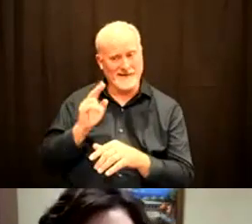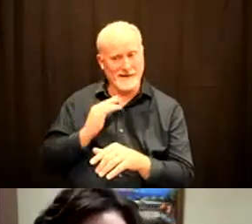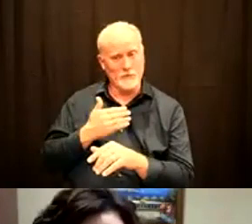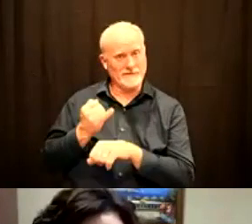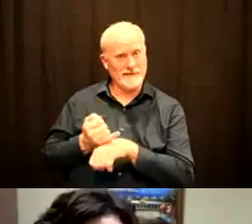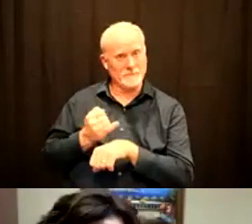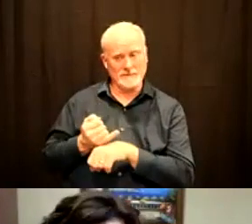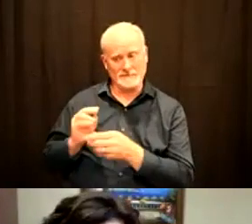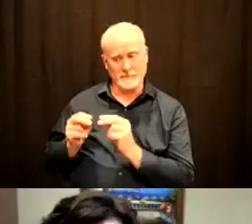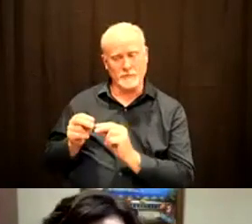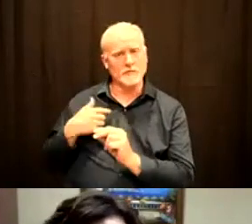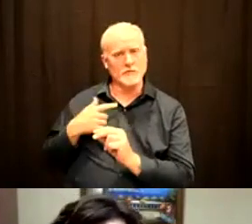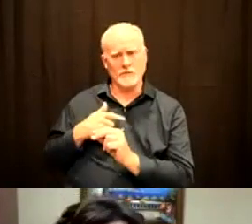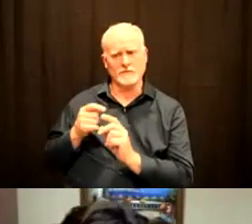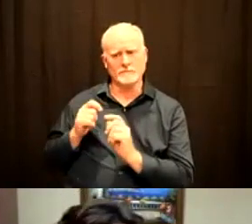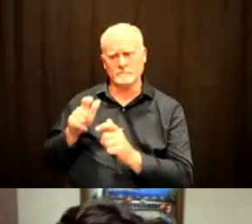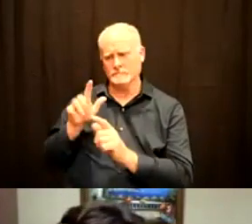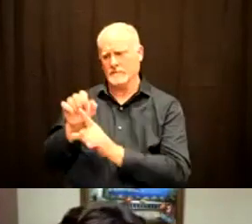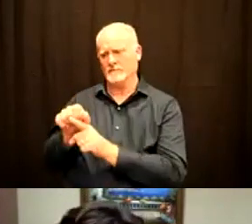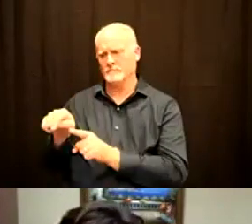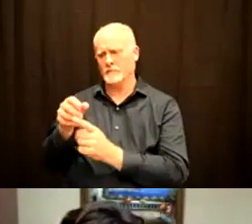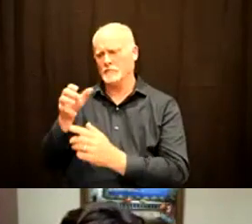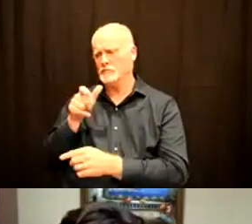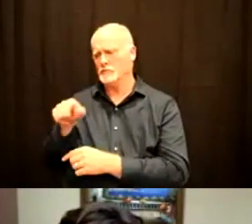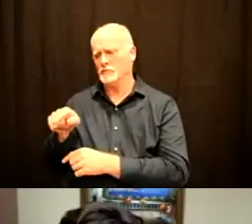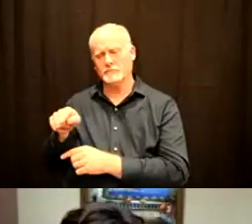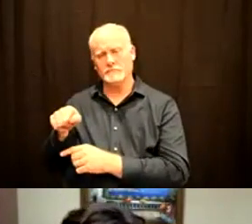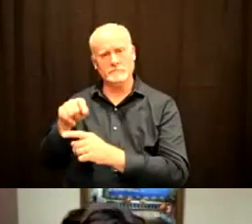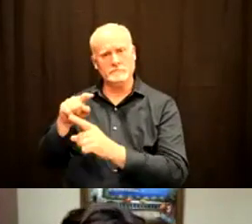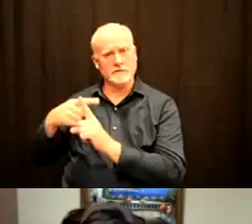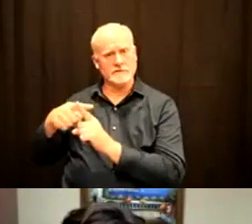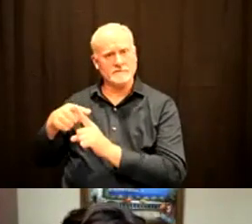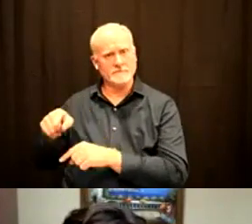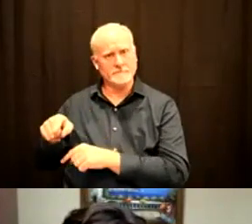we were able to rapidly identify students that were infected and get them isolated